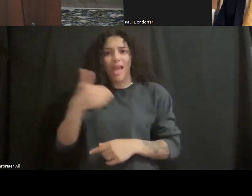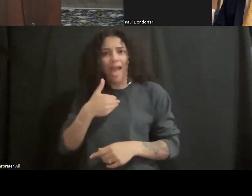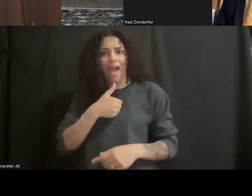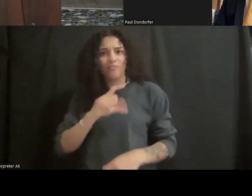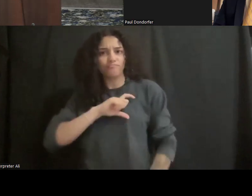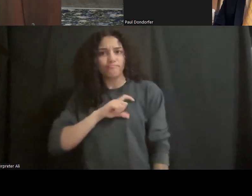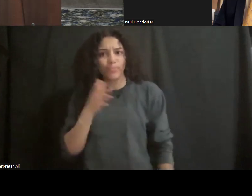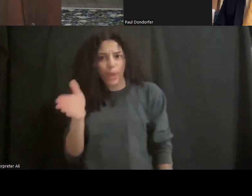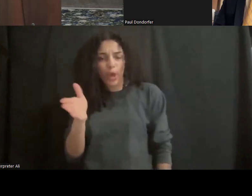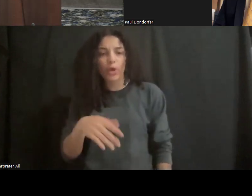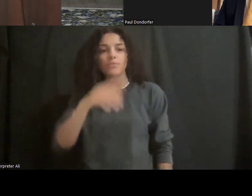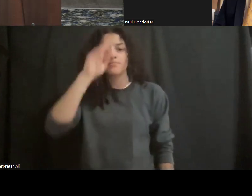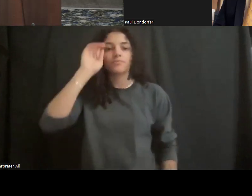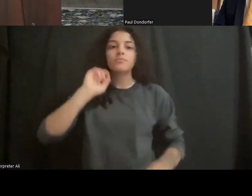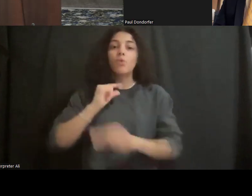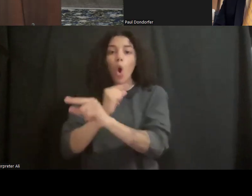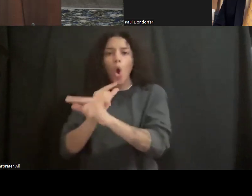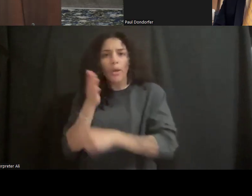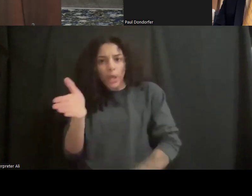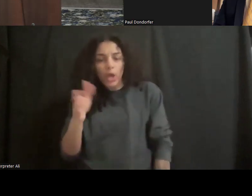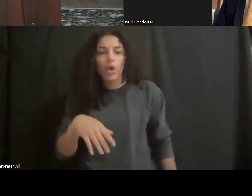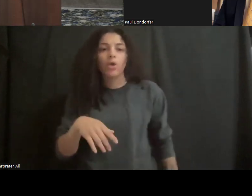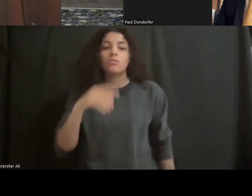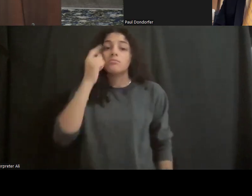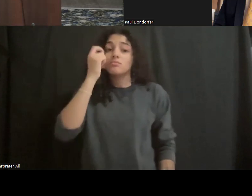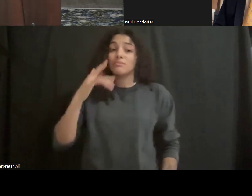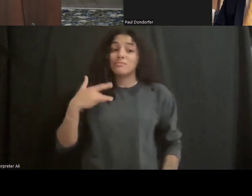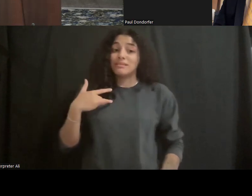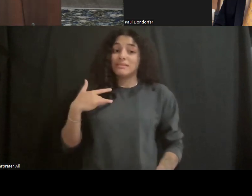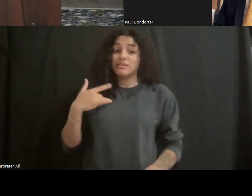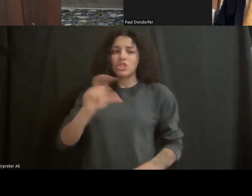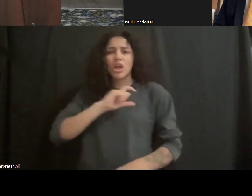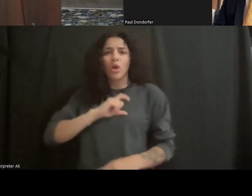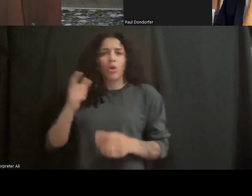um security guards are disregarded outside in the parking lot Um the parking lot is used as a